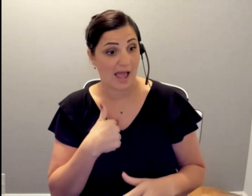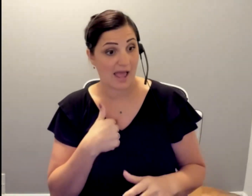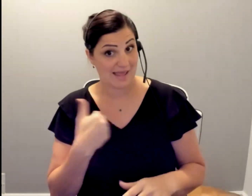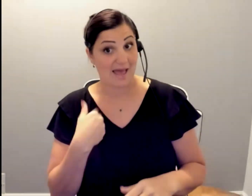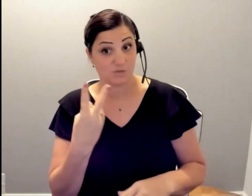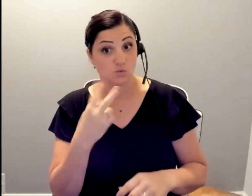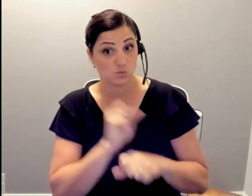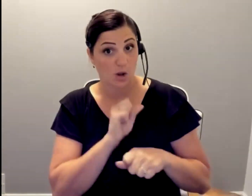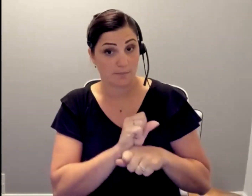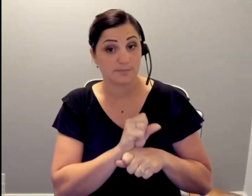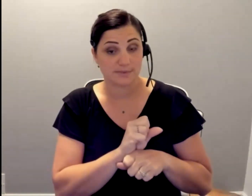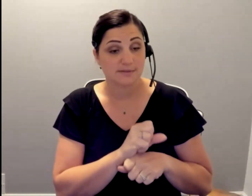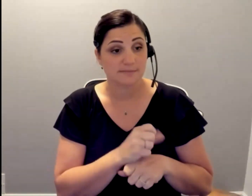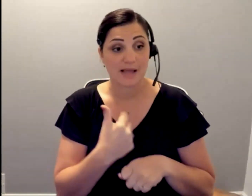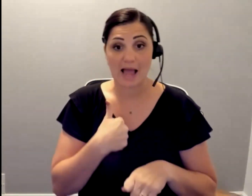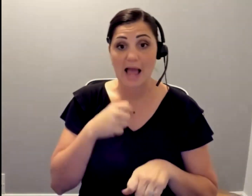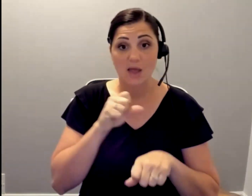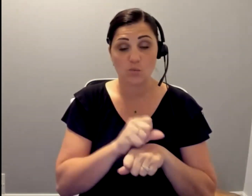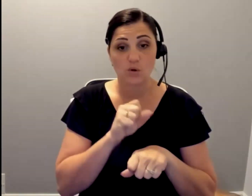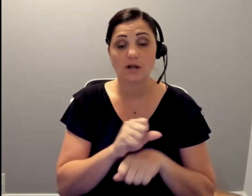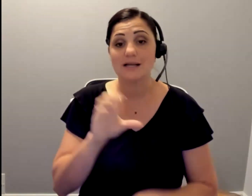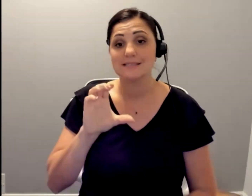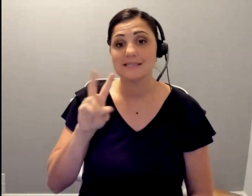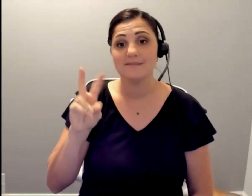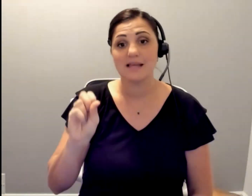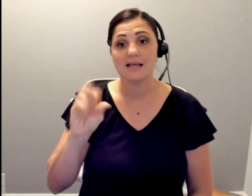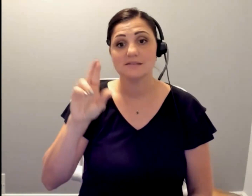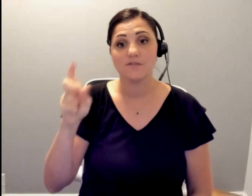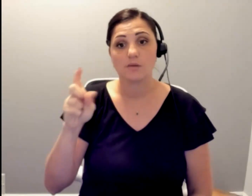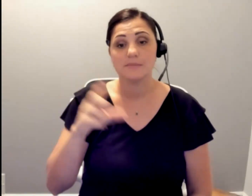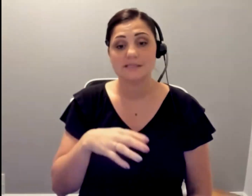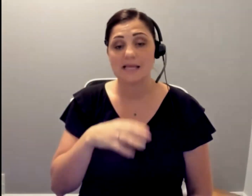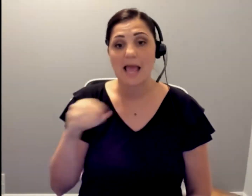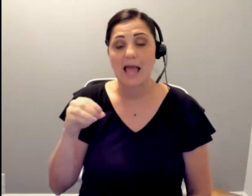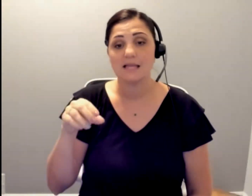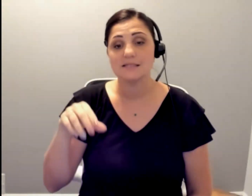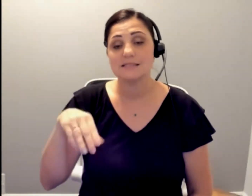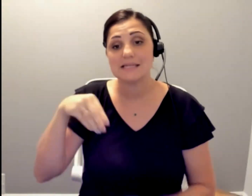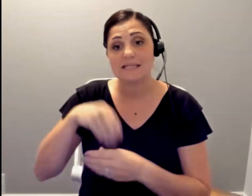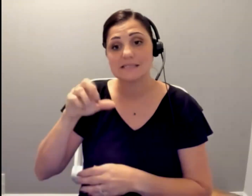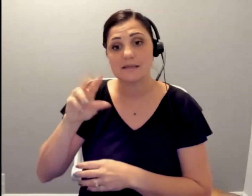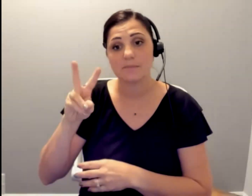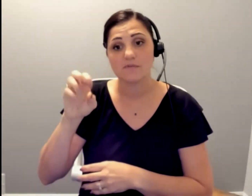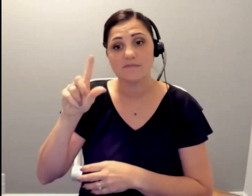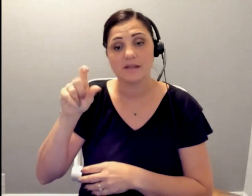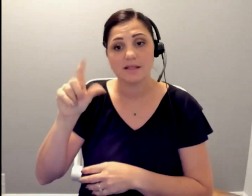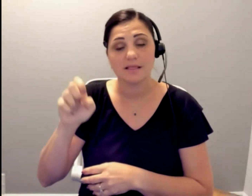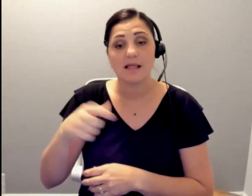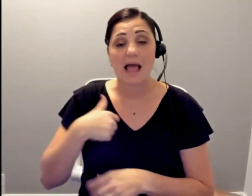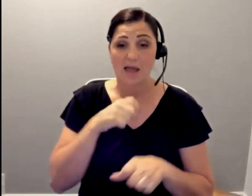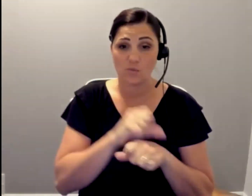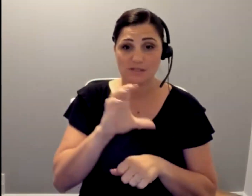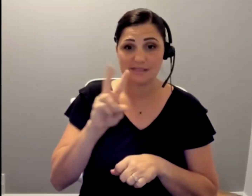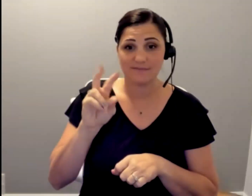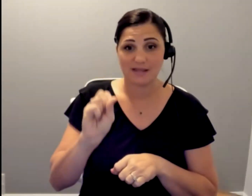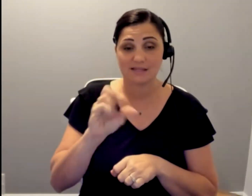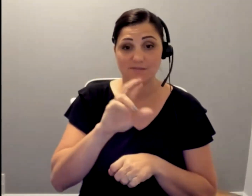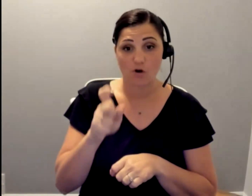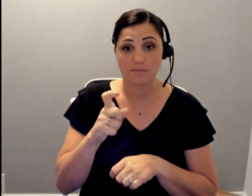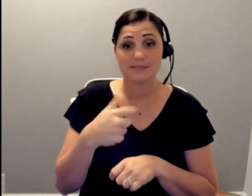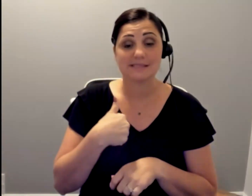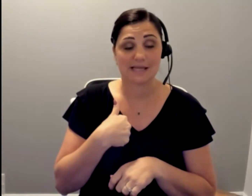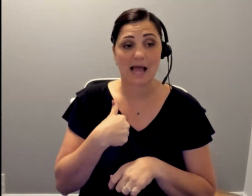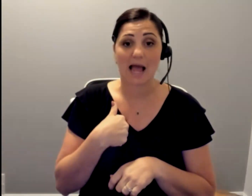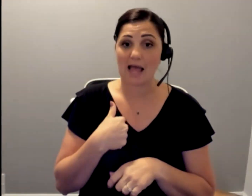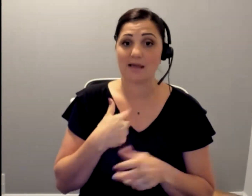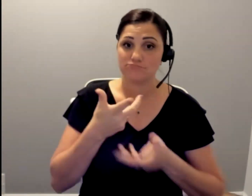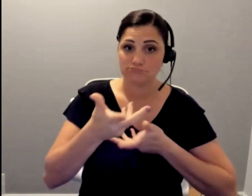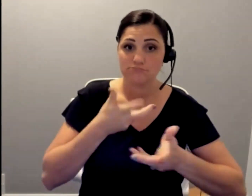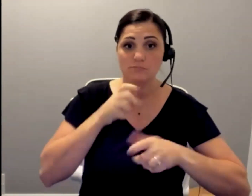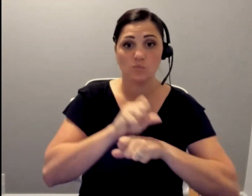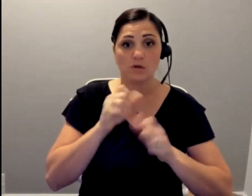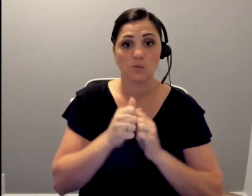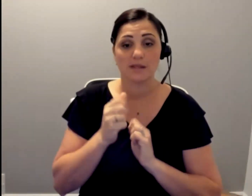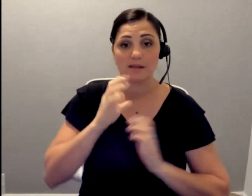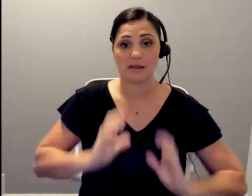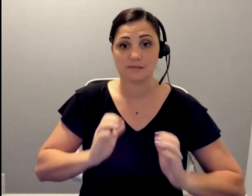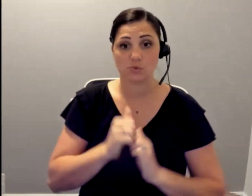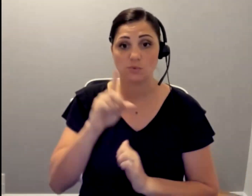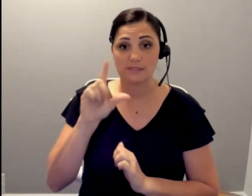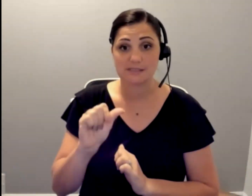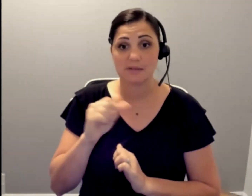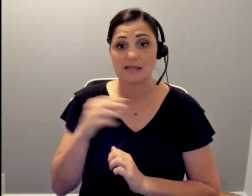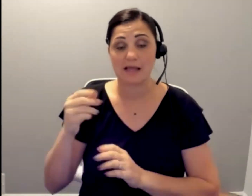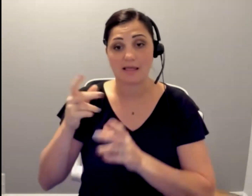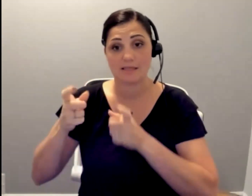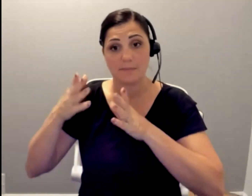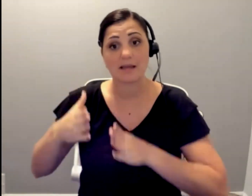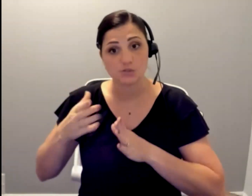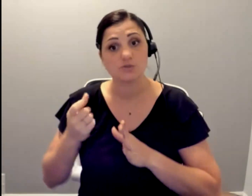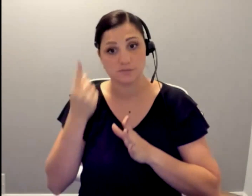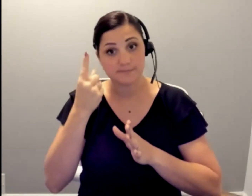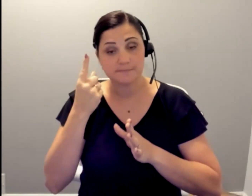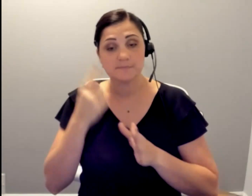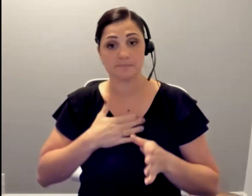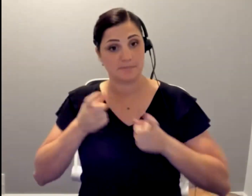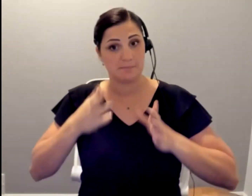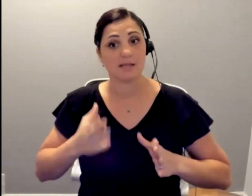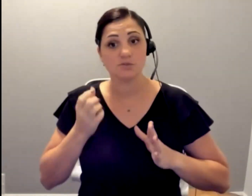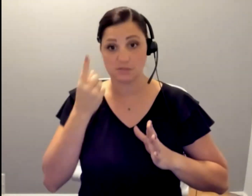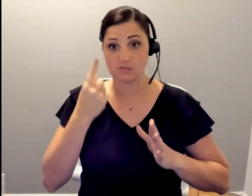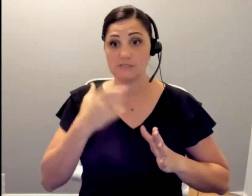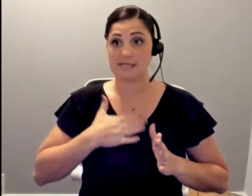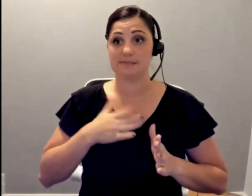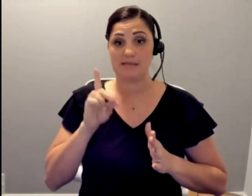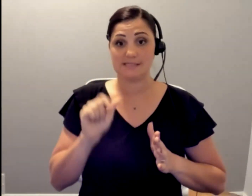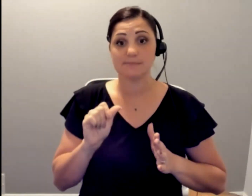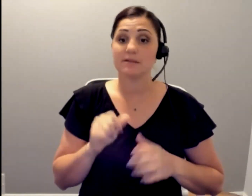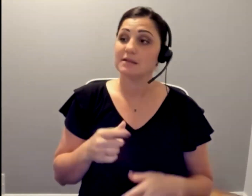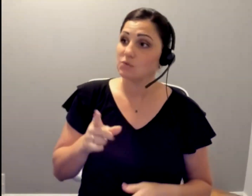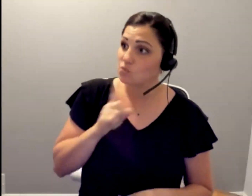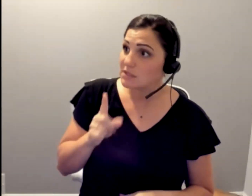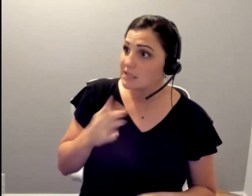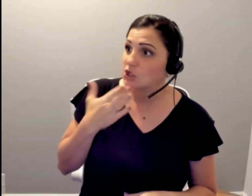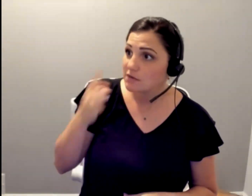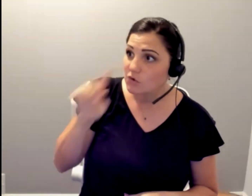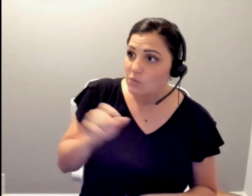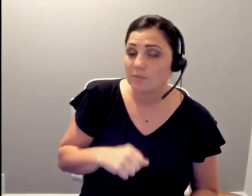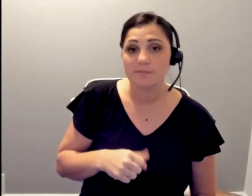talk differently does not mean that I am not capable of doing anything I want to do.